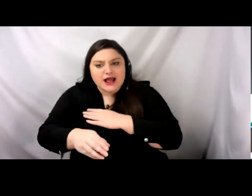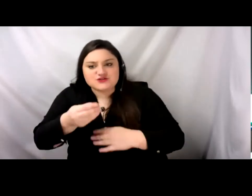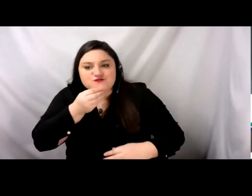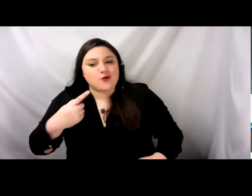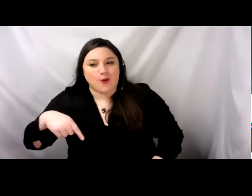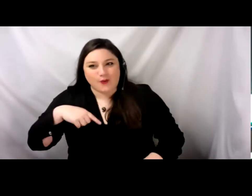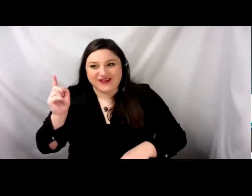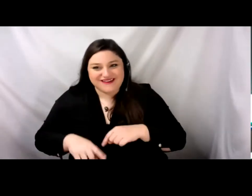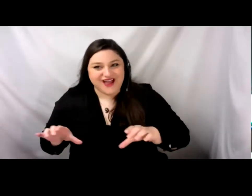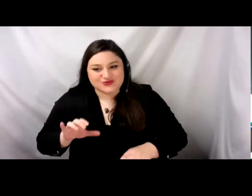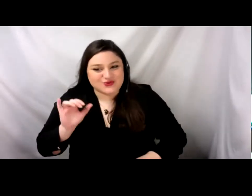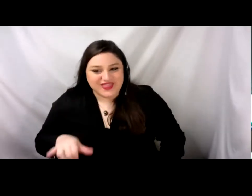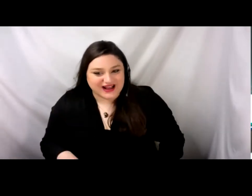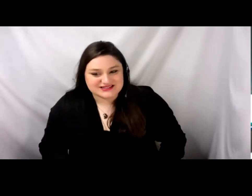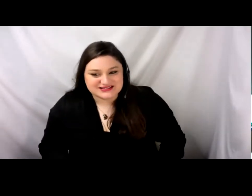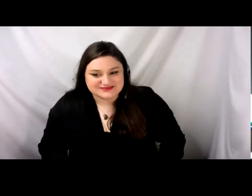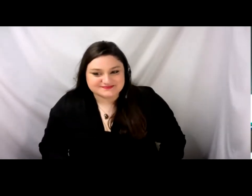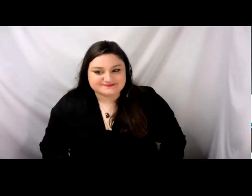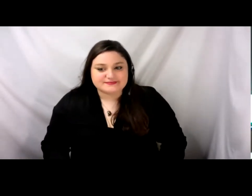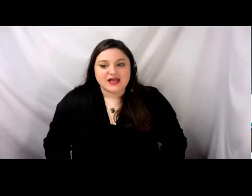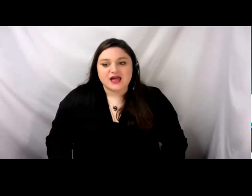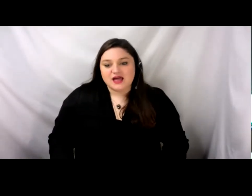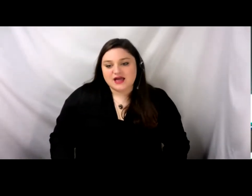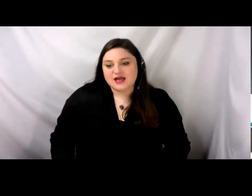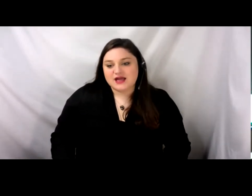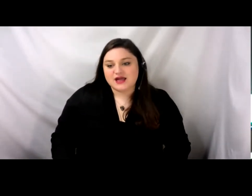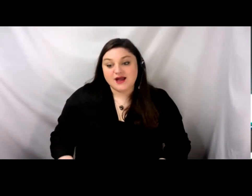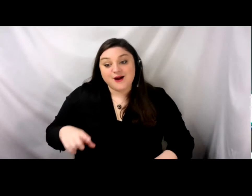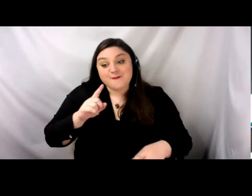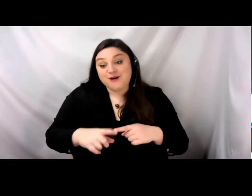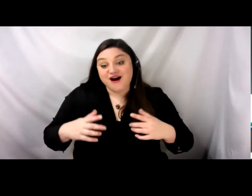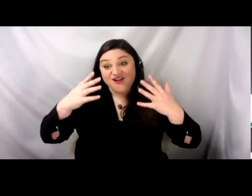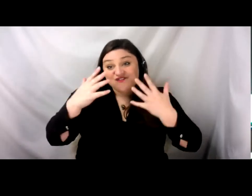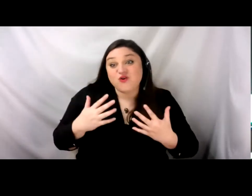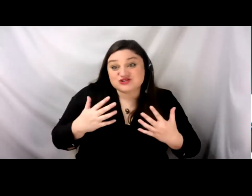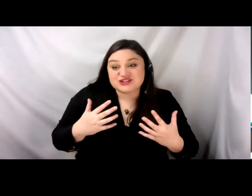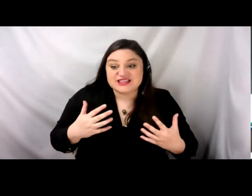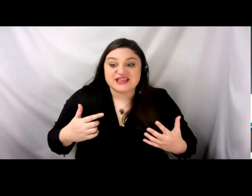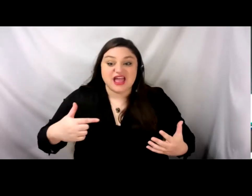And I would not be the Commissioner of Cultural Affairs if I did not tell you that arts and culture is essential.